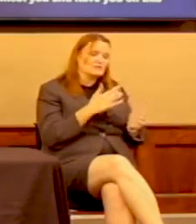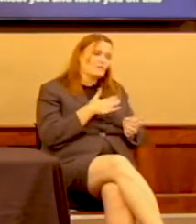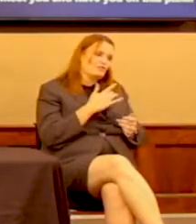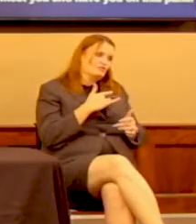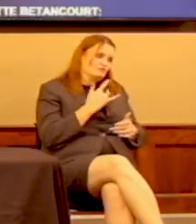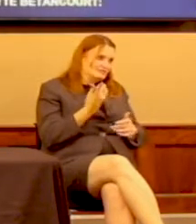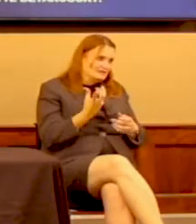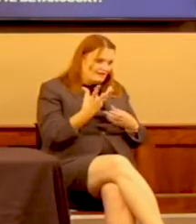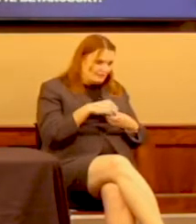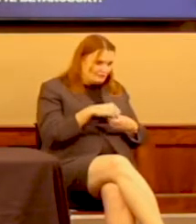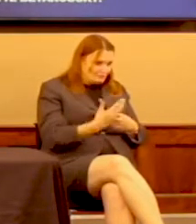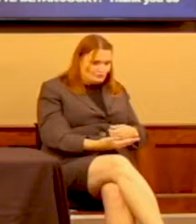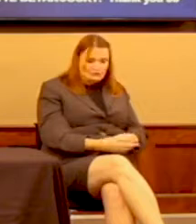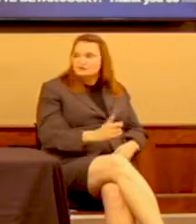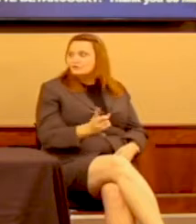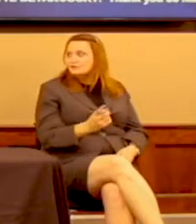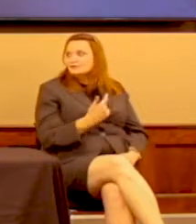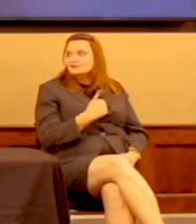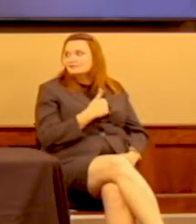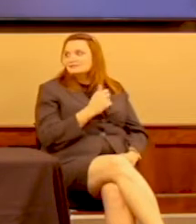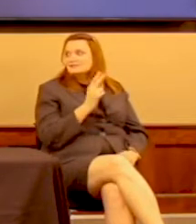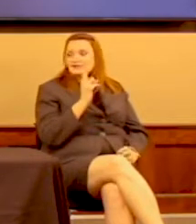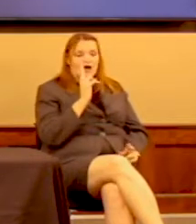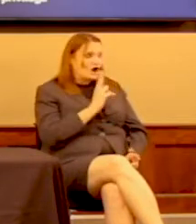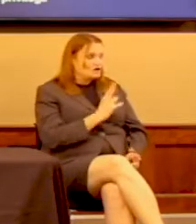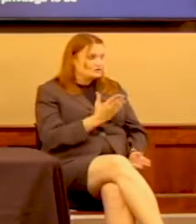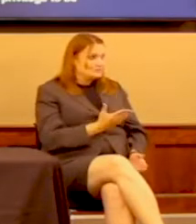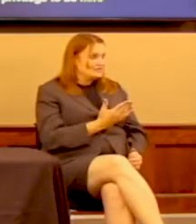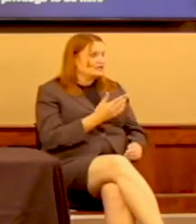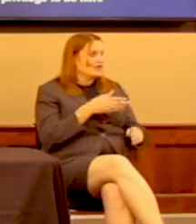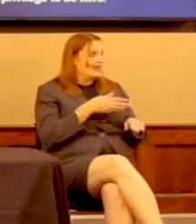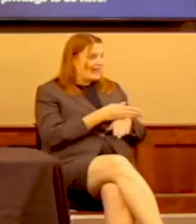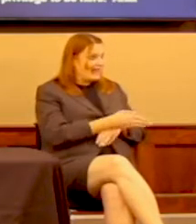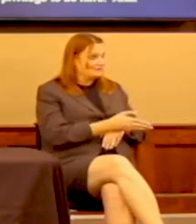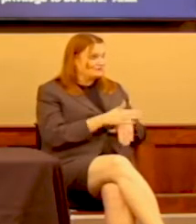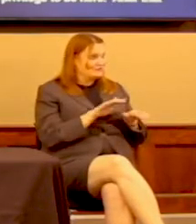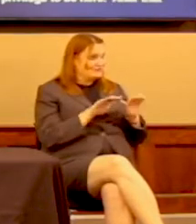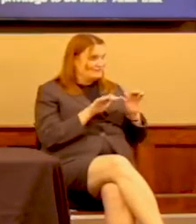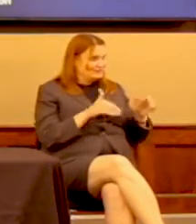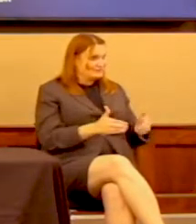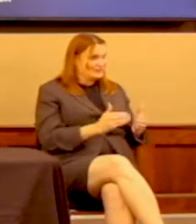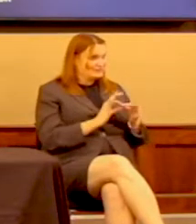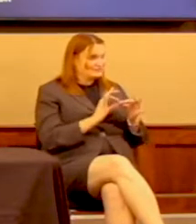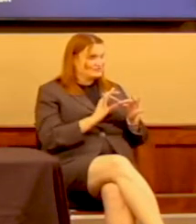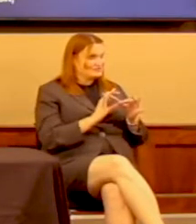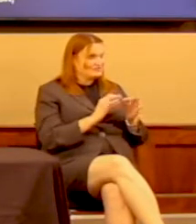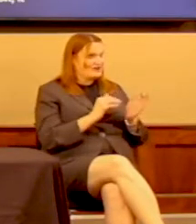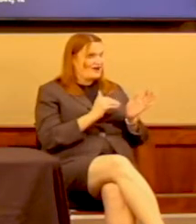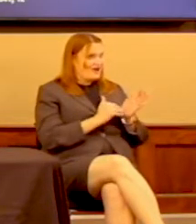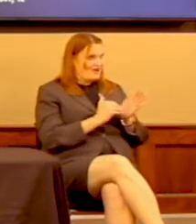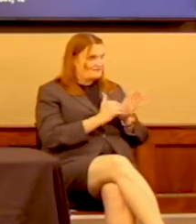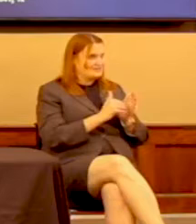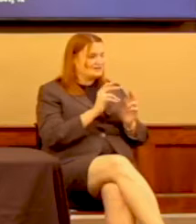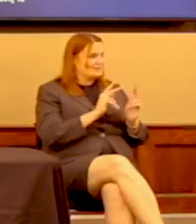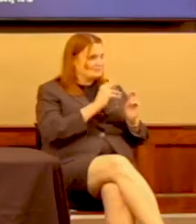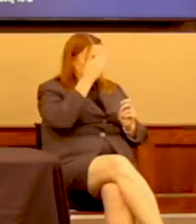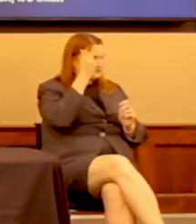to be here after that introduction it's